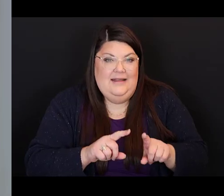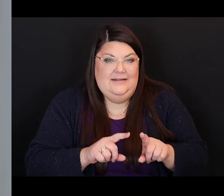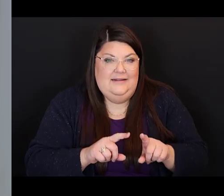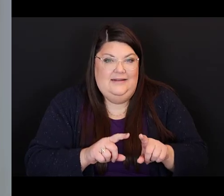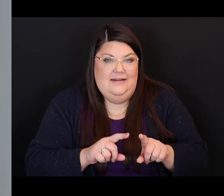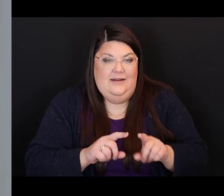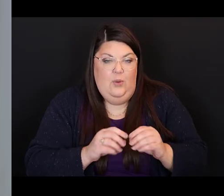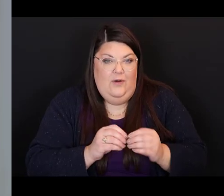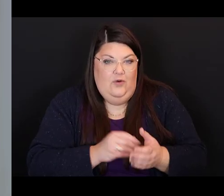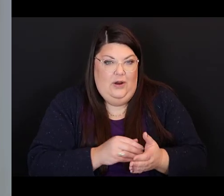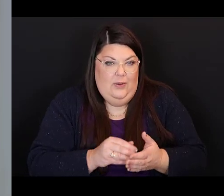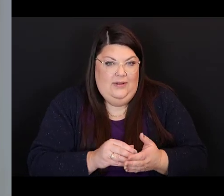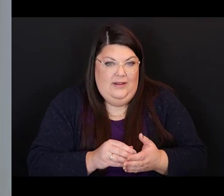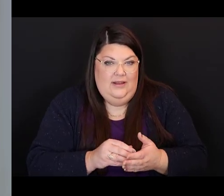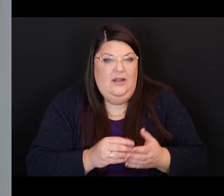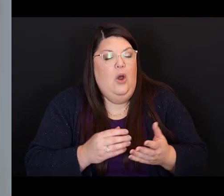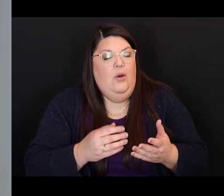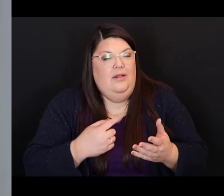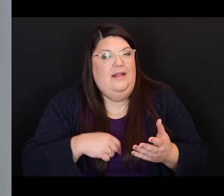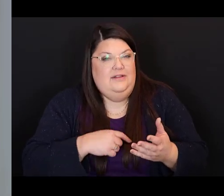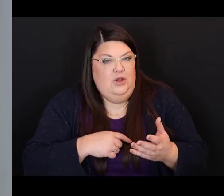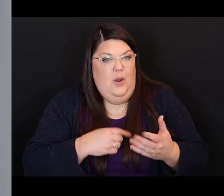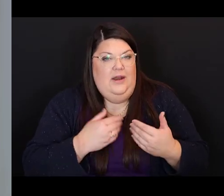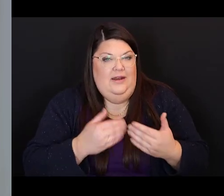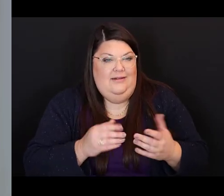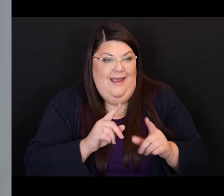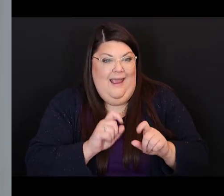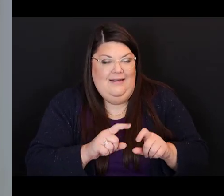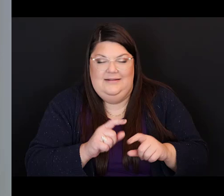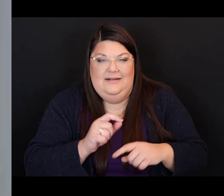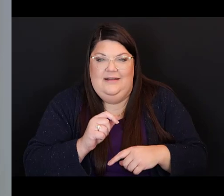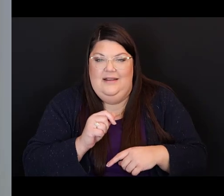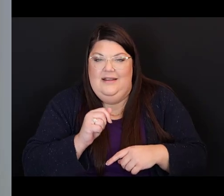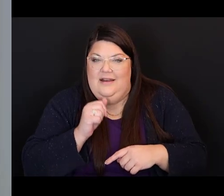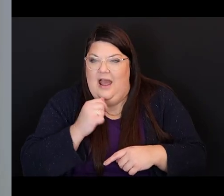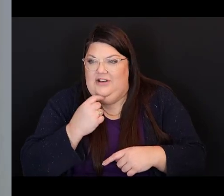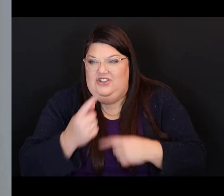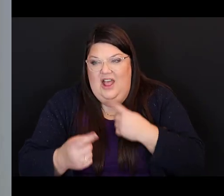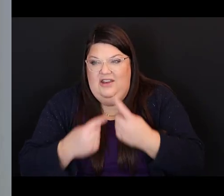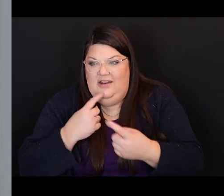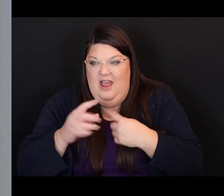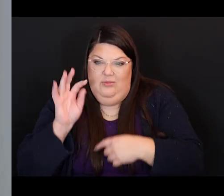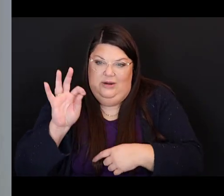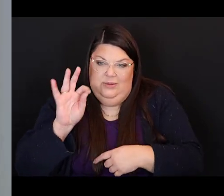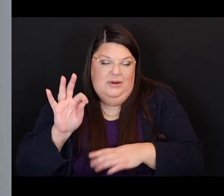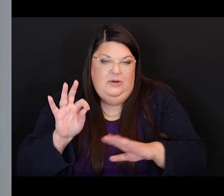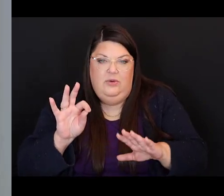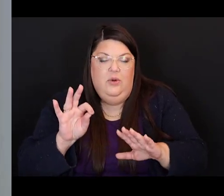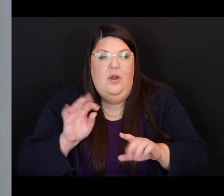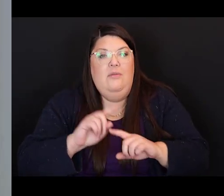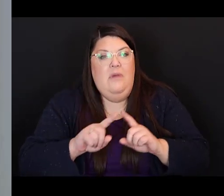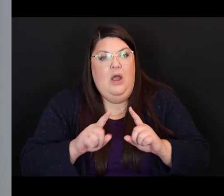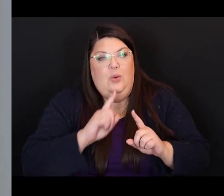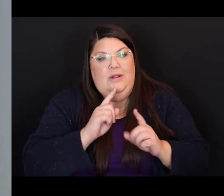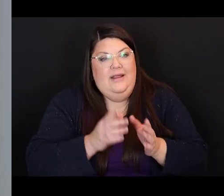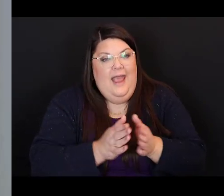tell. Let's ask those questions, let's actively listen, let's connect back to some of the core